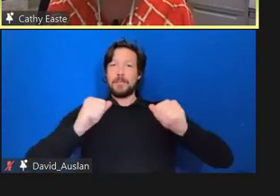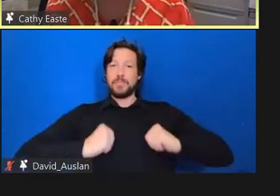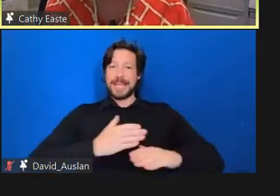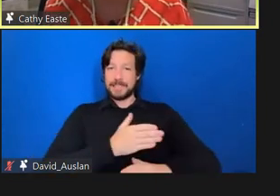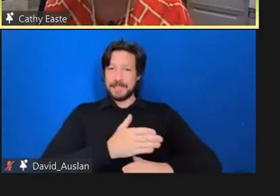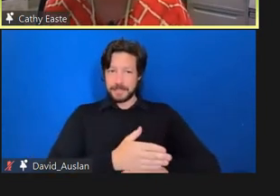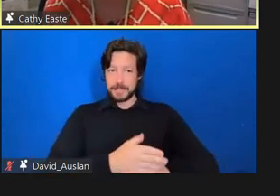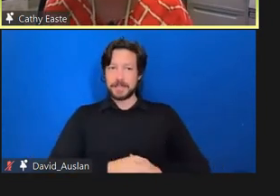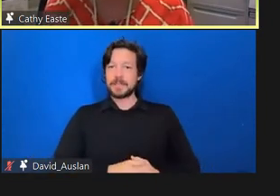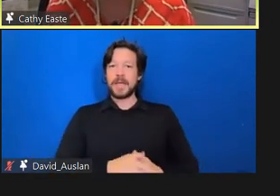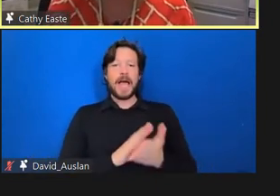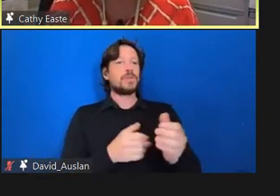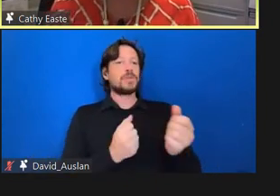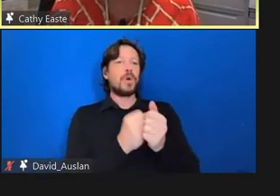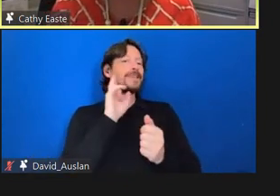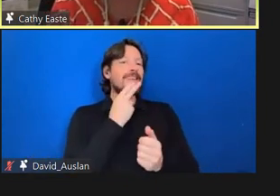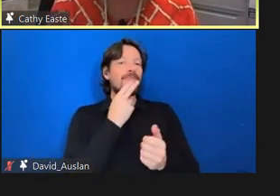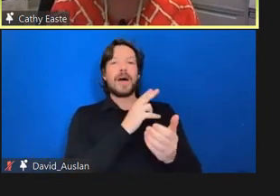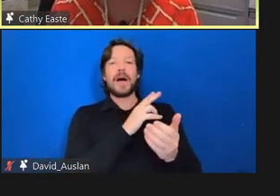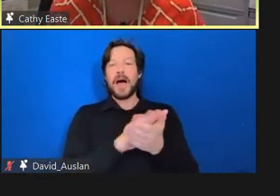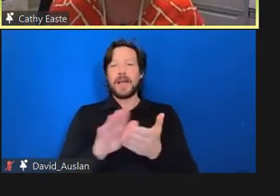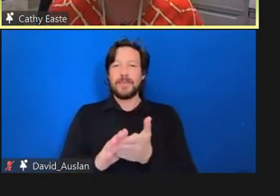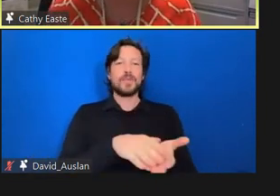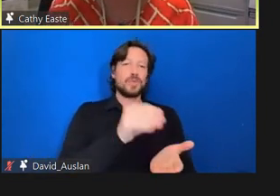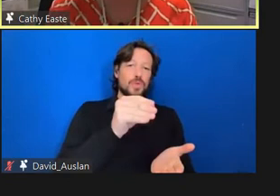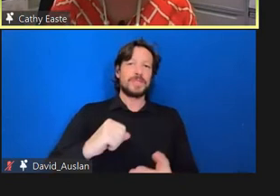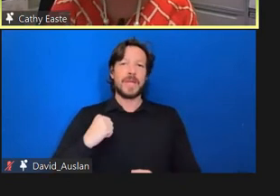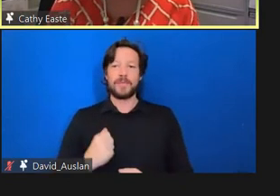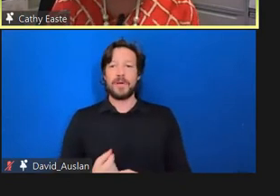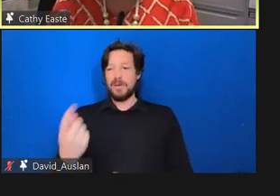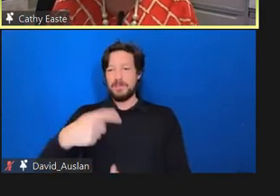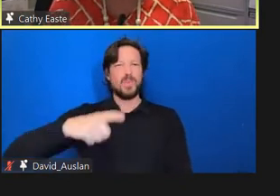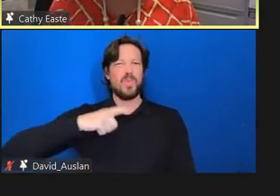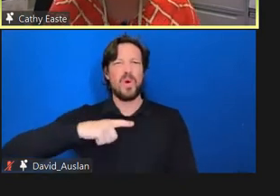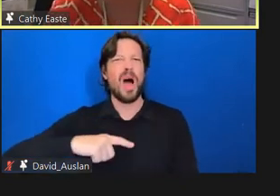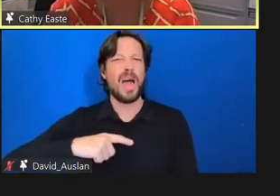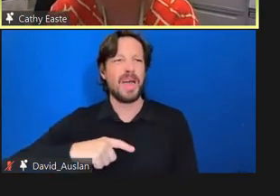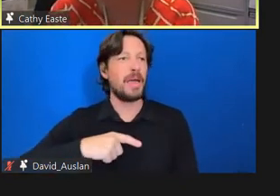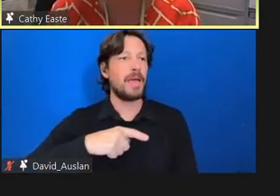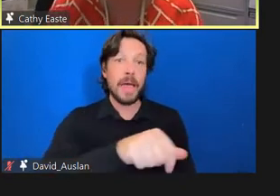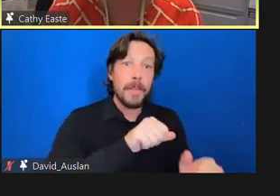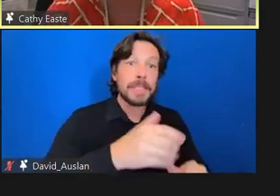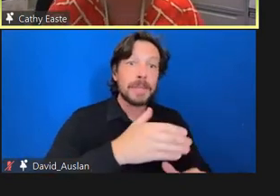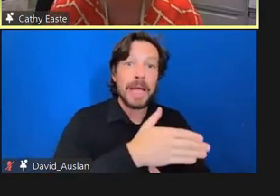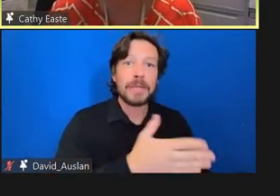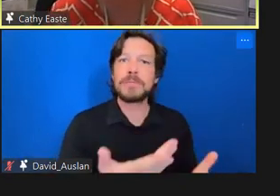or staff along with the why. Why is this best practise? Why is it important to ensure deaf